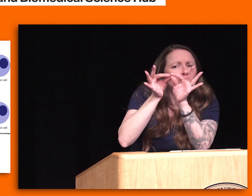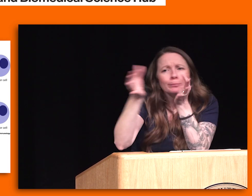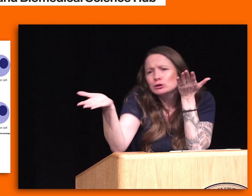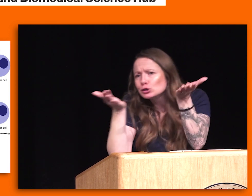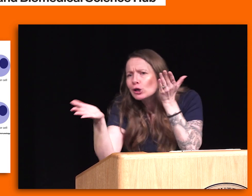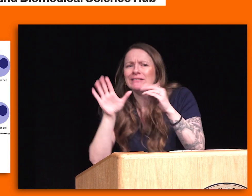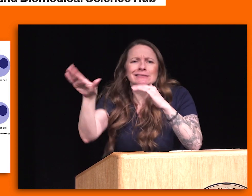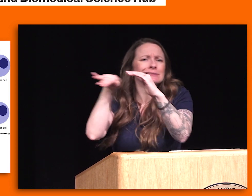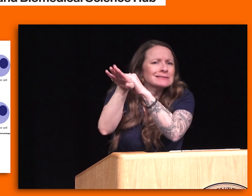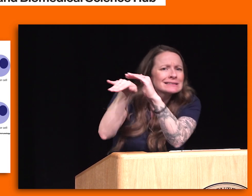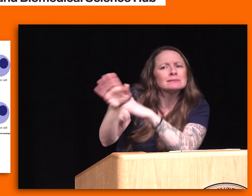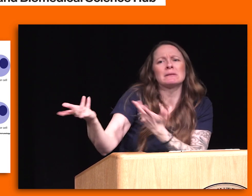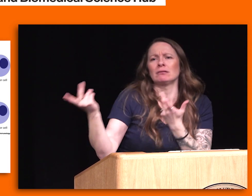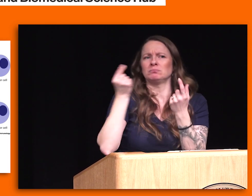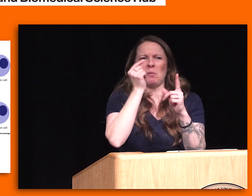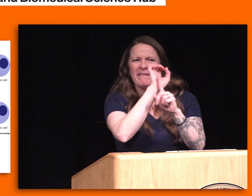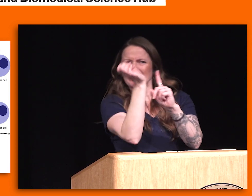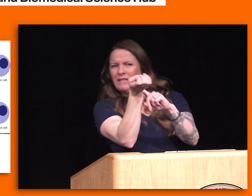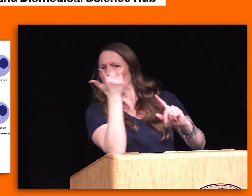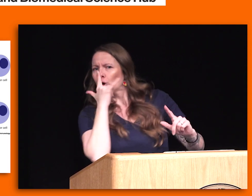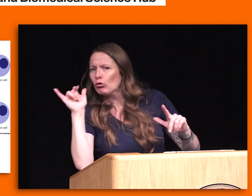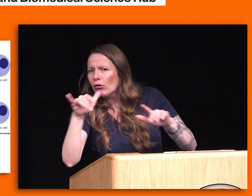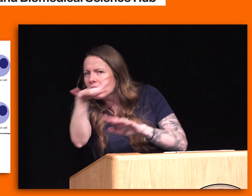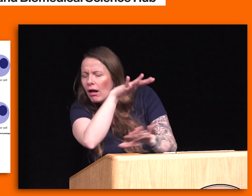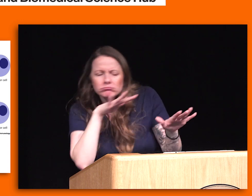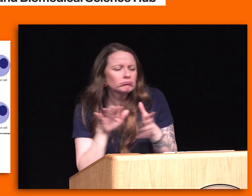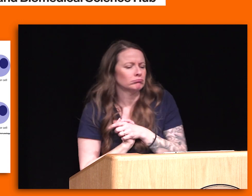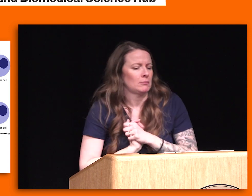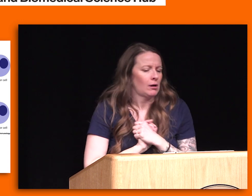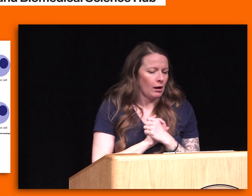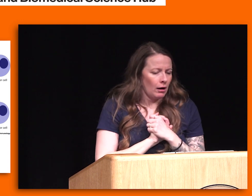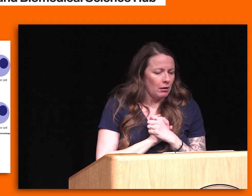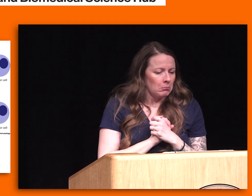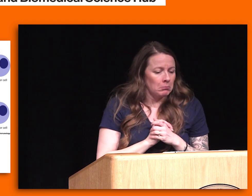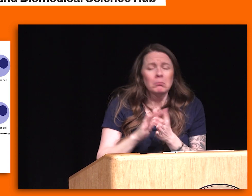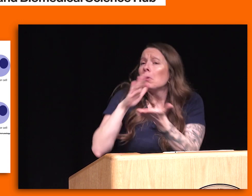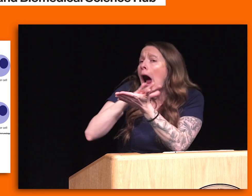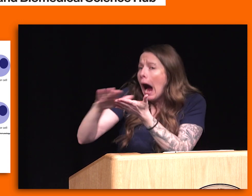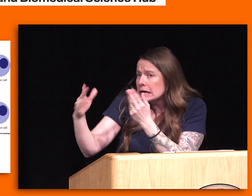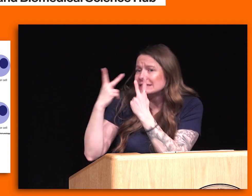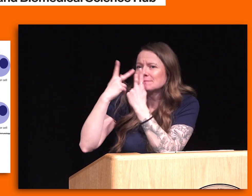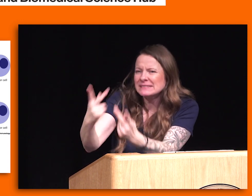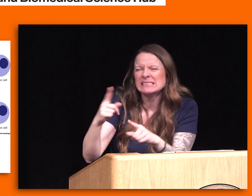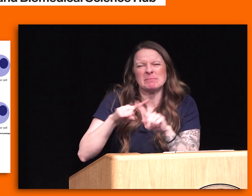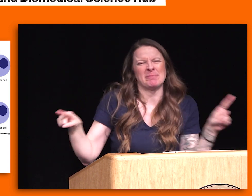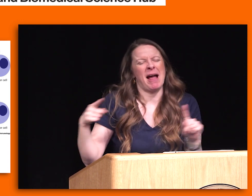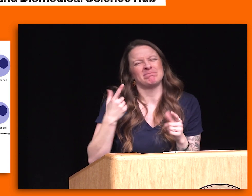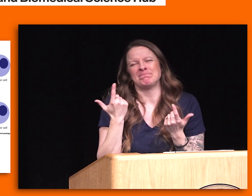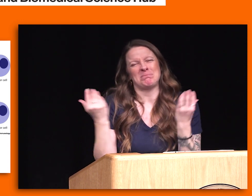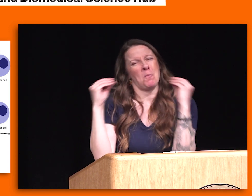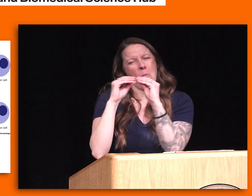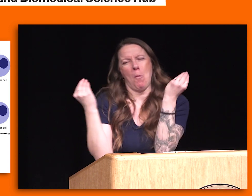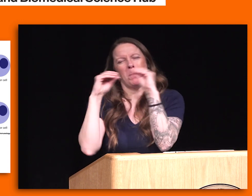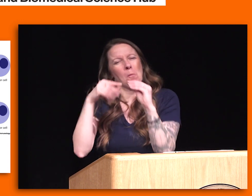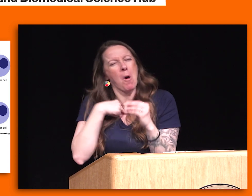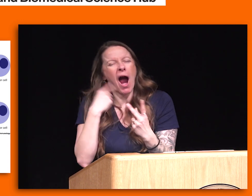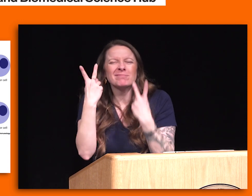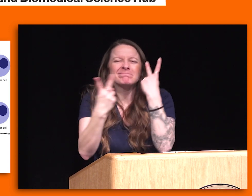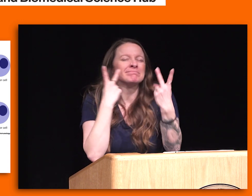I wanted to see what their interpreter services were like, what the environment was like, what accessibility was like there, and I had a nice visit.